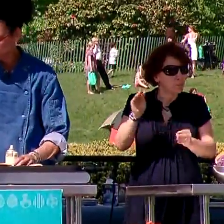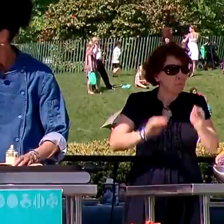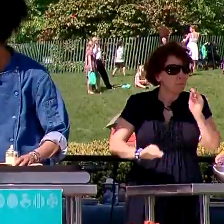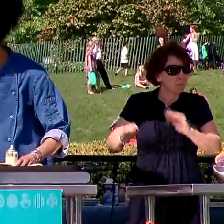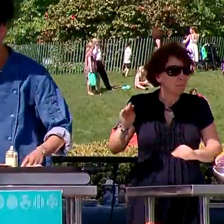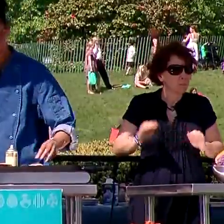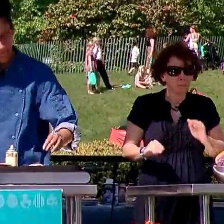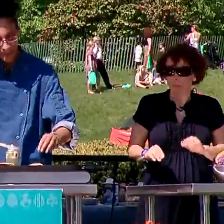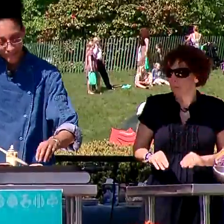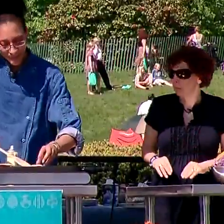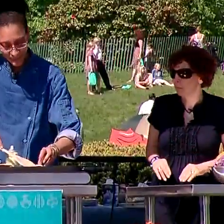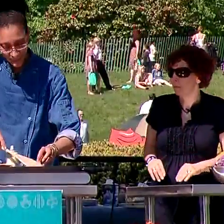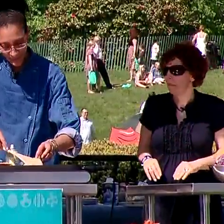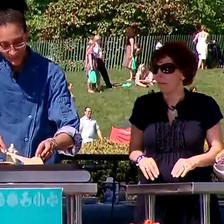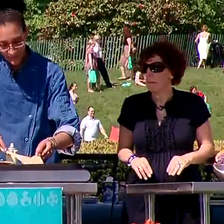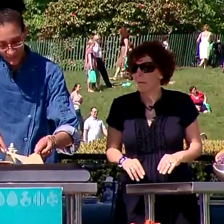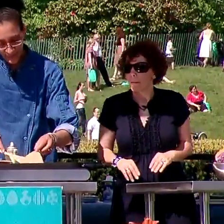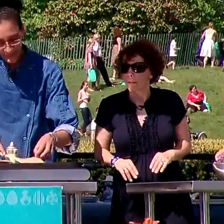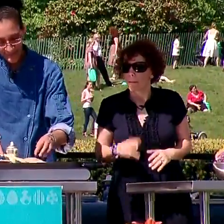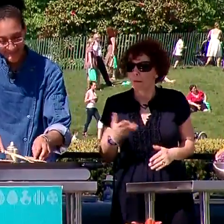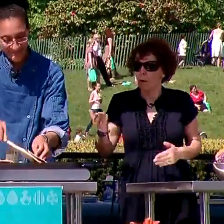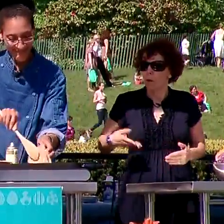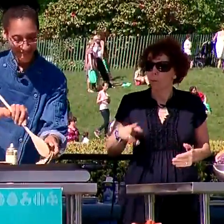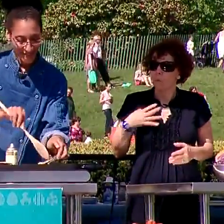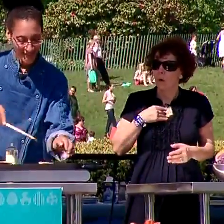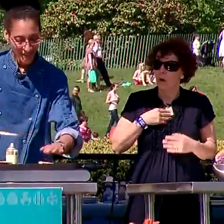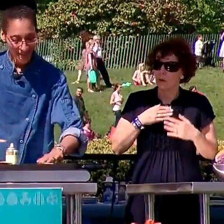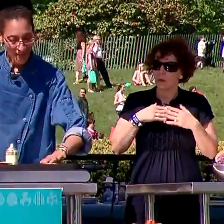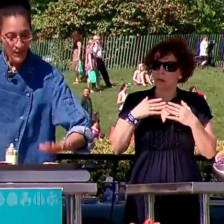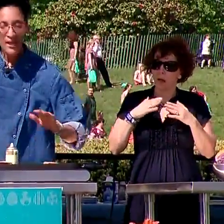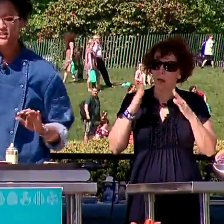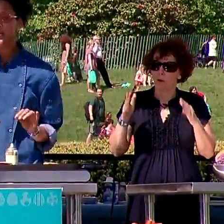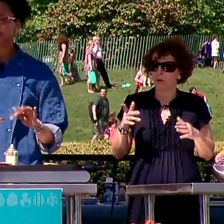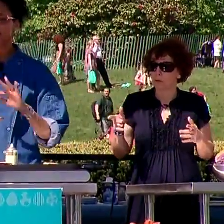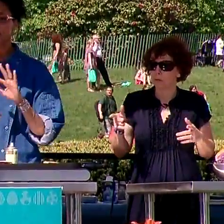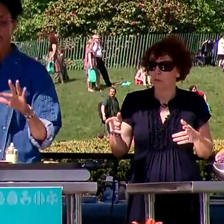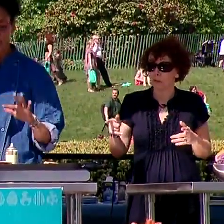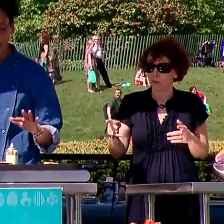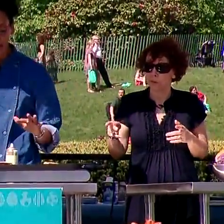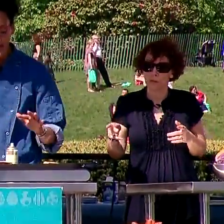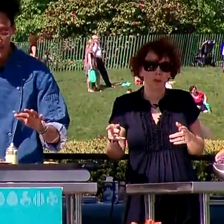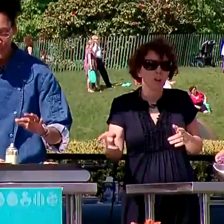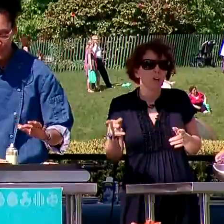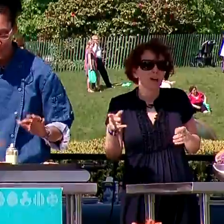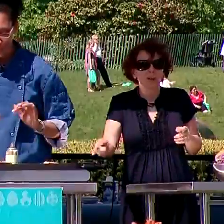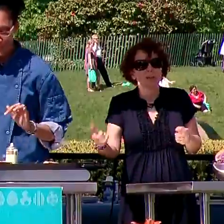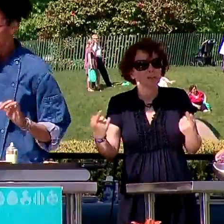Whoops. And you see, these are so quick.